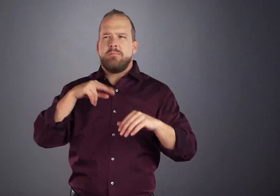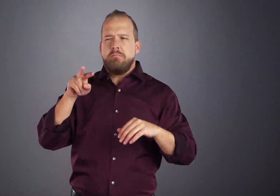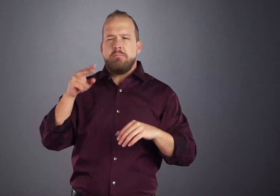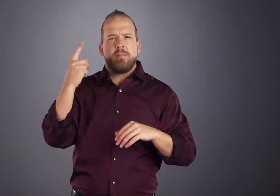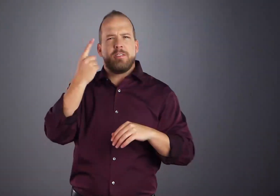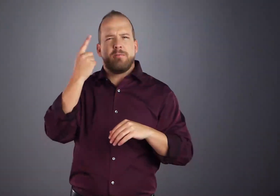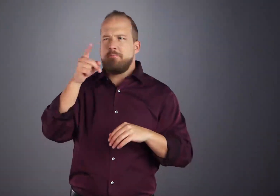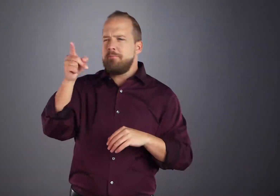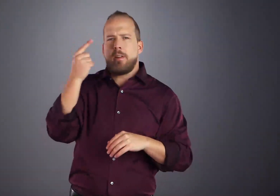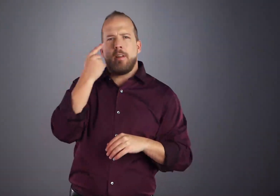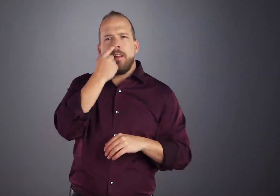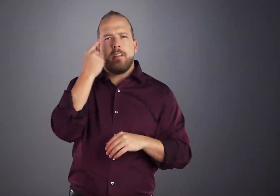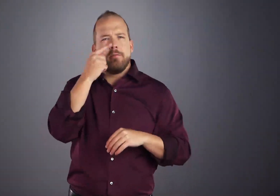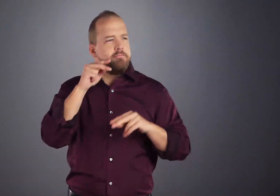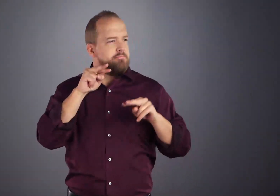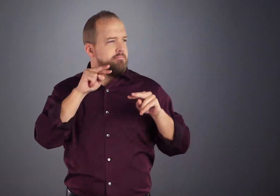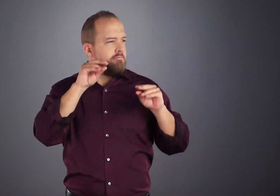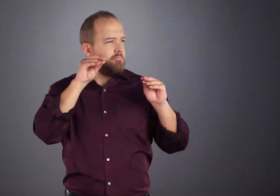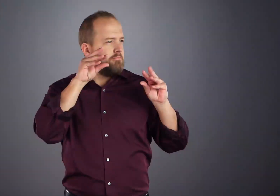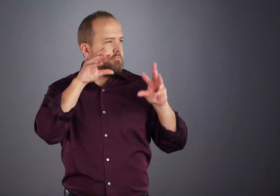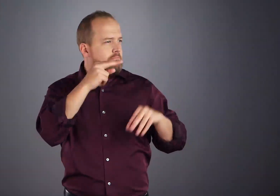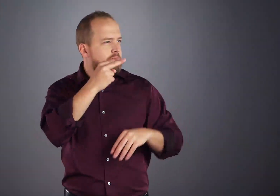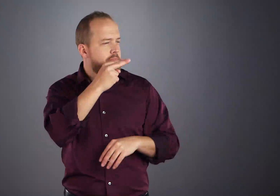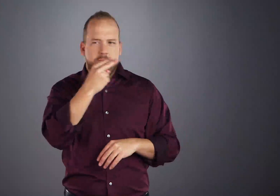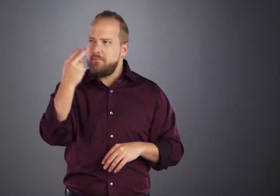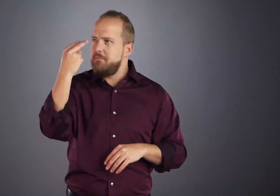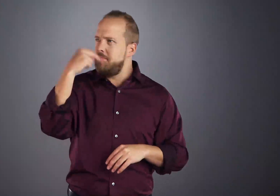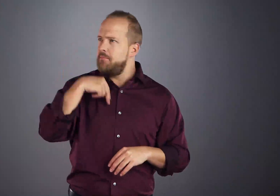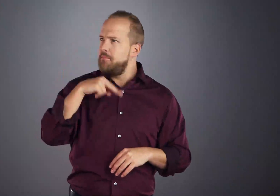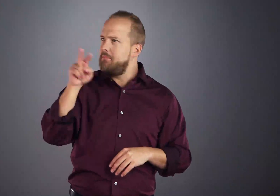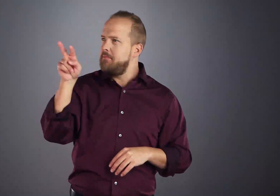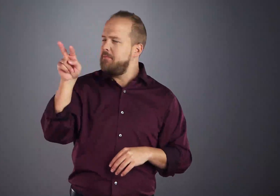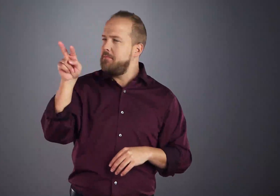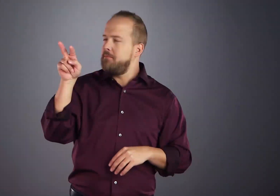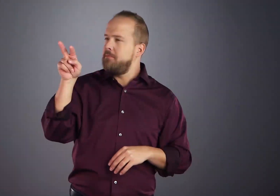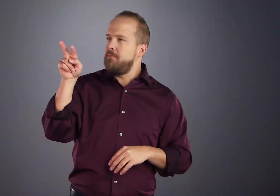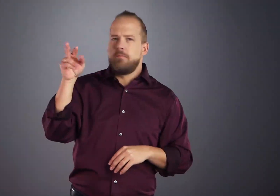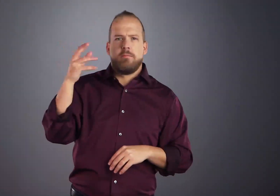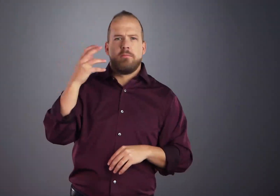There was something about his eyes. He was inexplicably different.